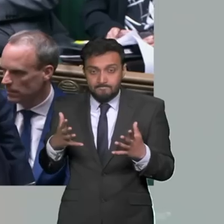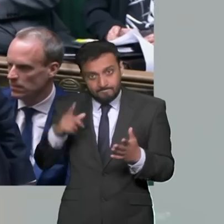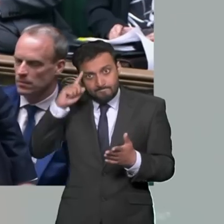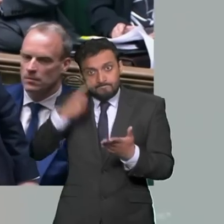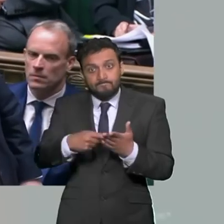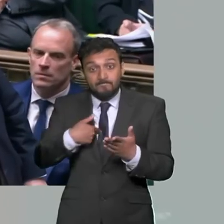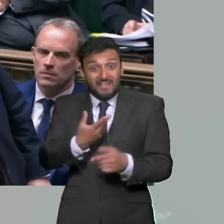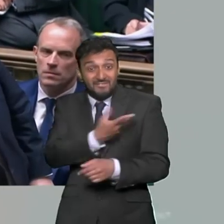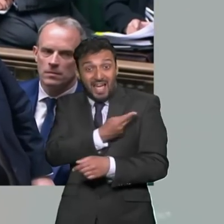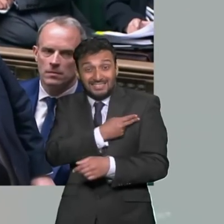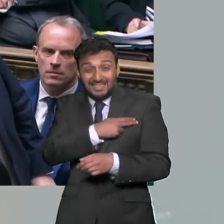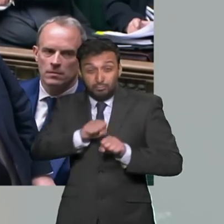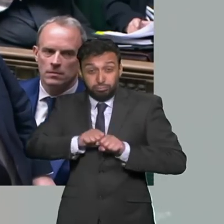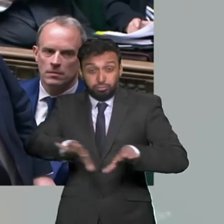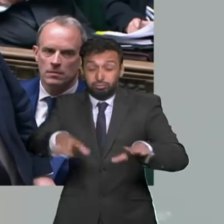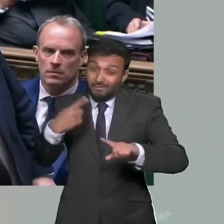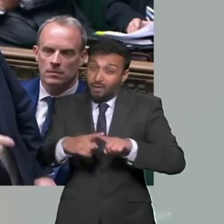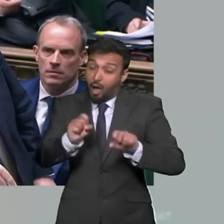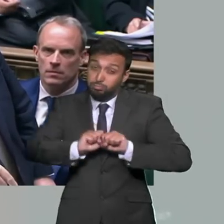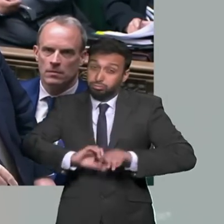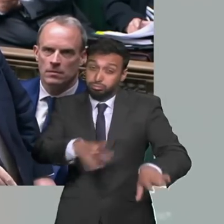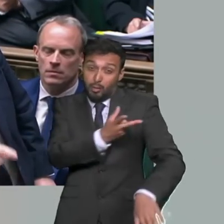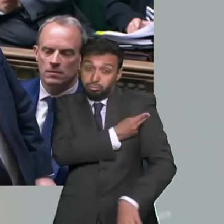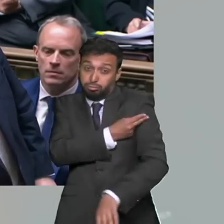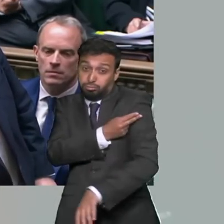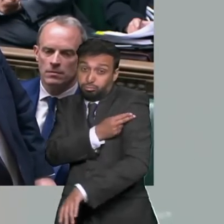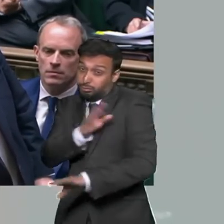which would not have been possible if we had listened to the right hon. and learned Gentleman.